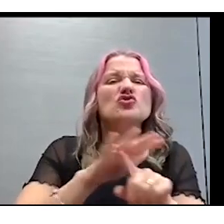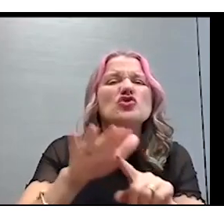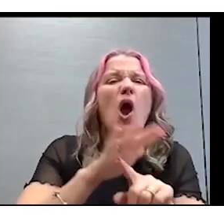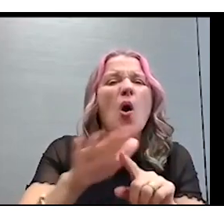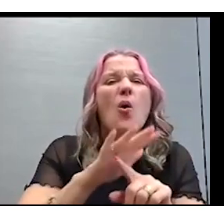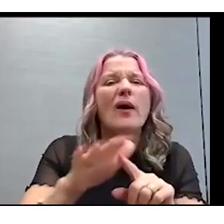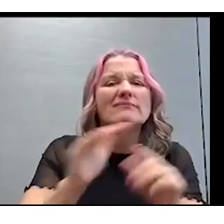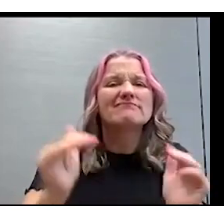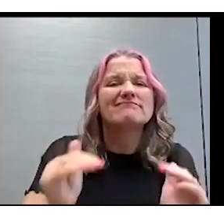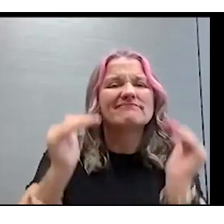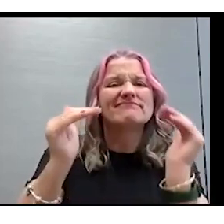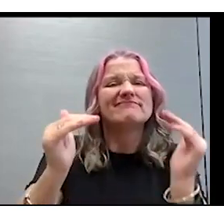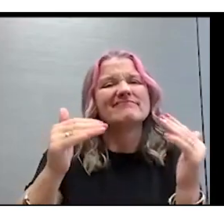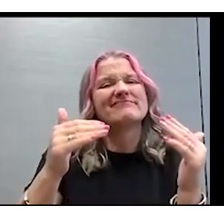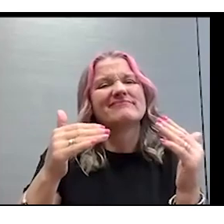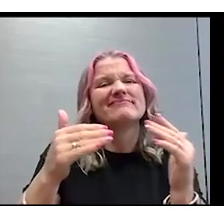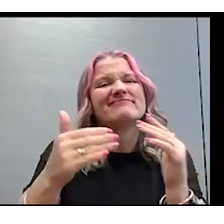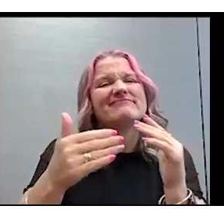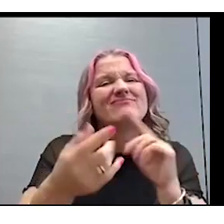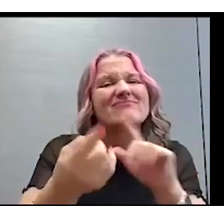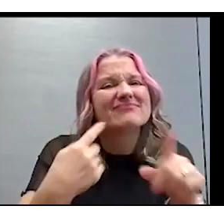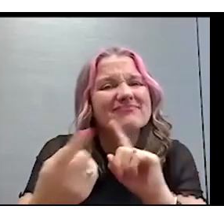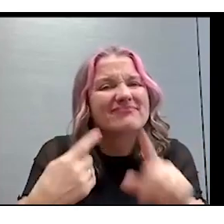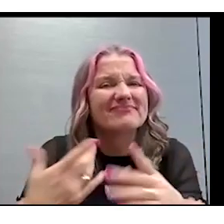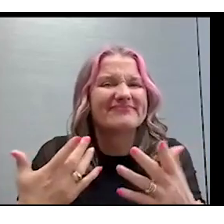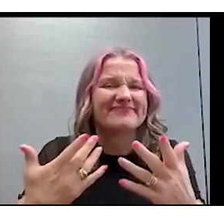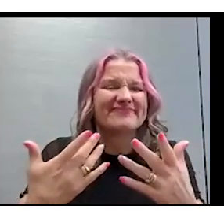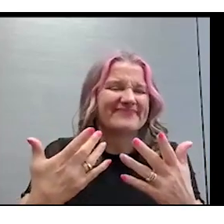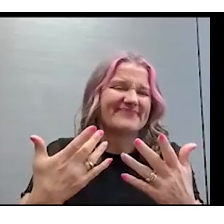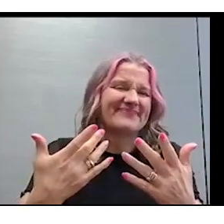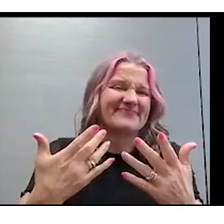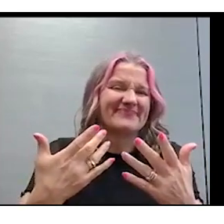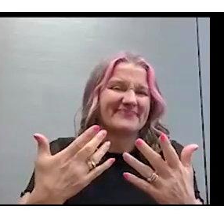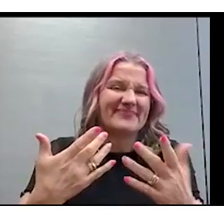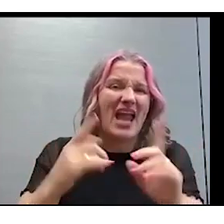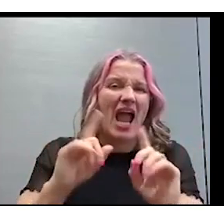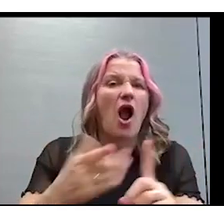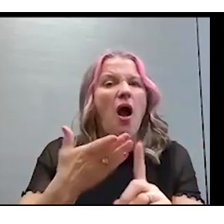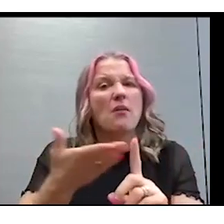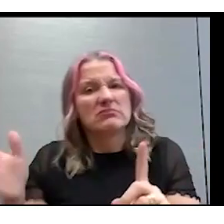not going to be able to bypass that instruction. If I did my job correctly in terms of instructing